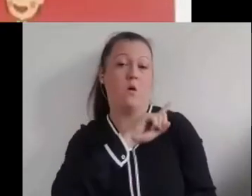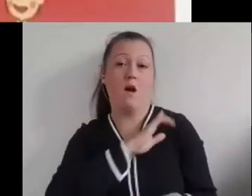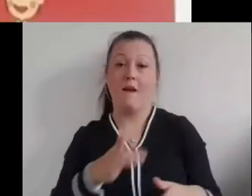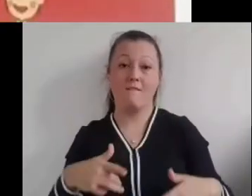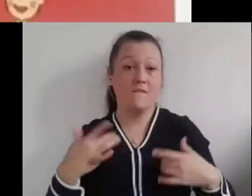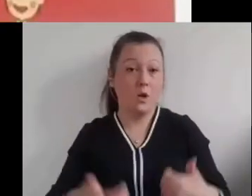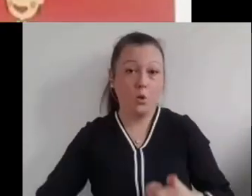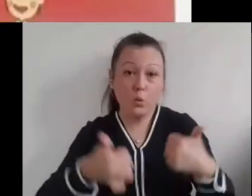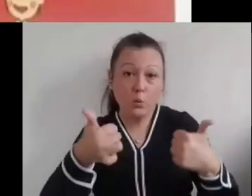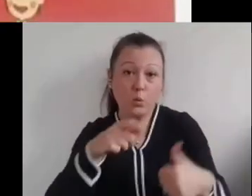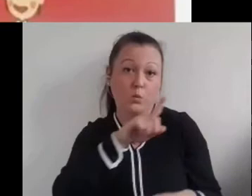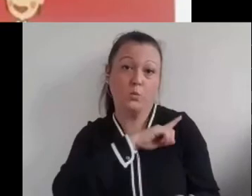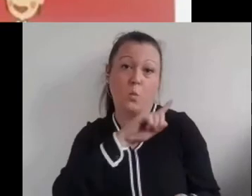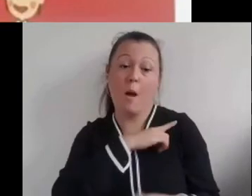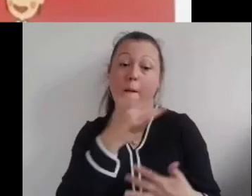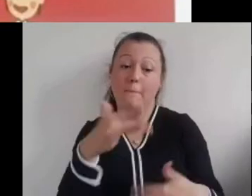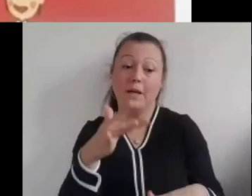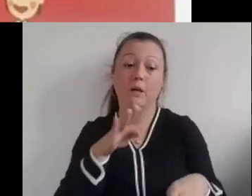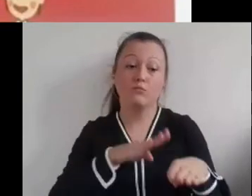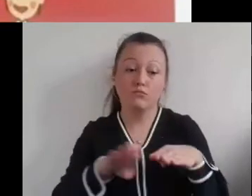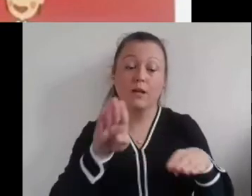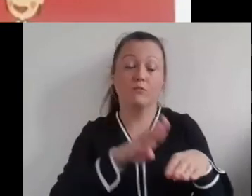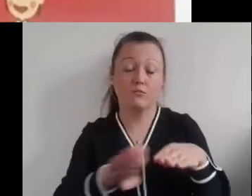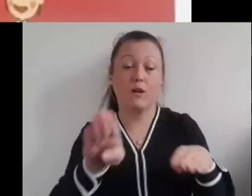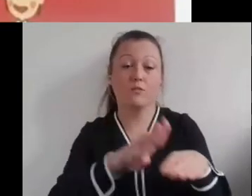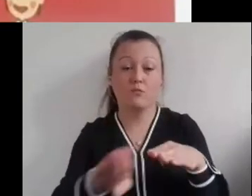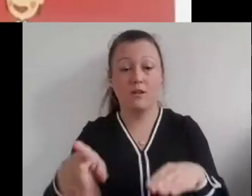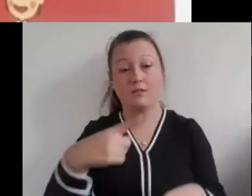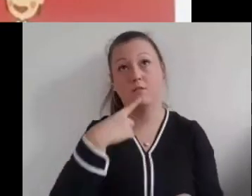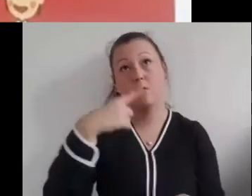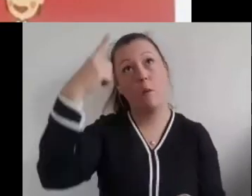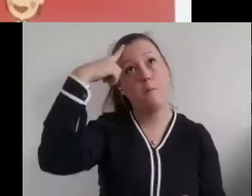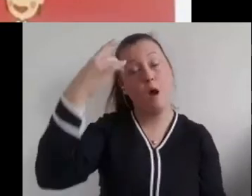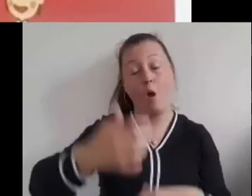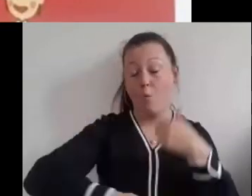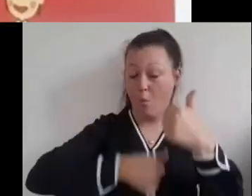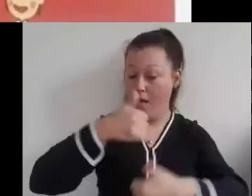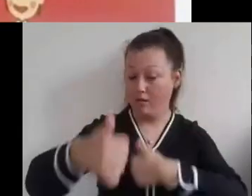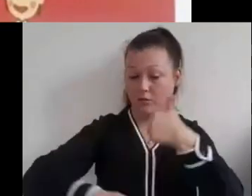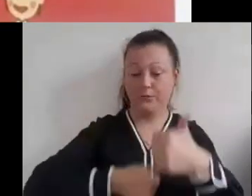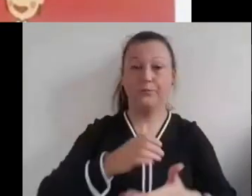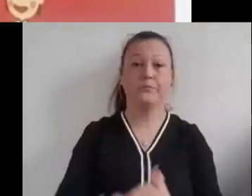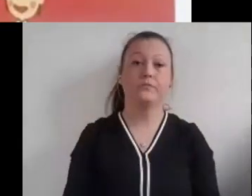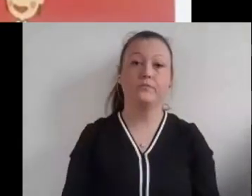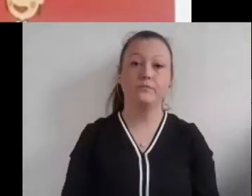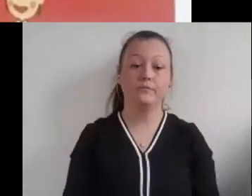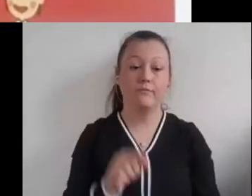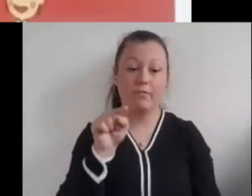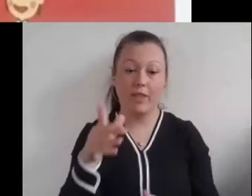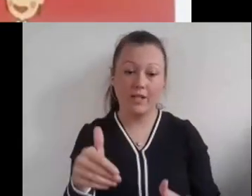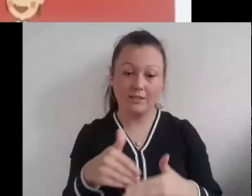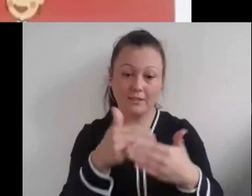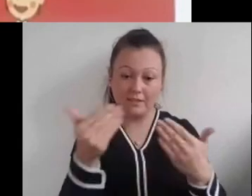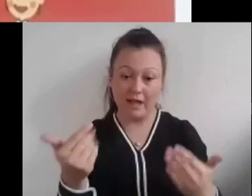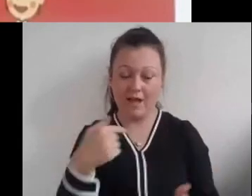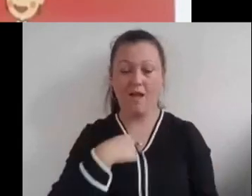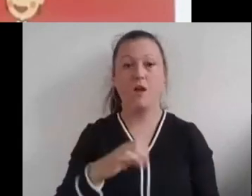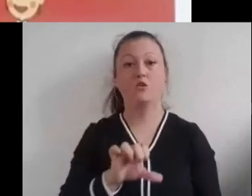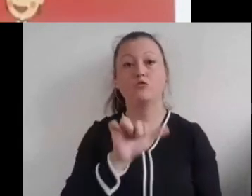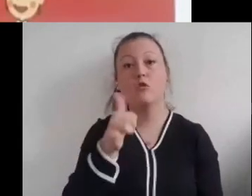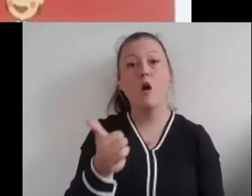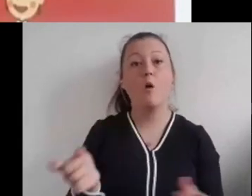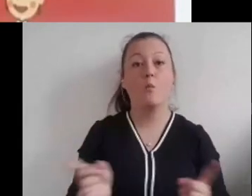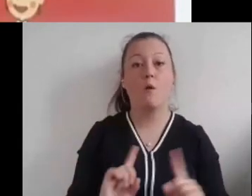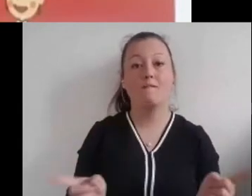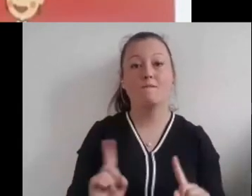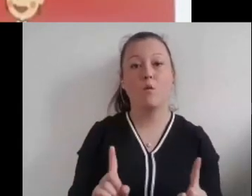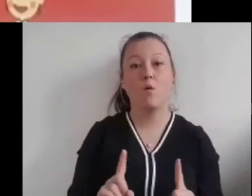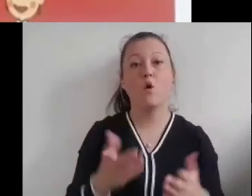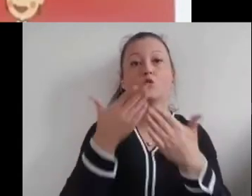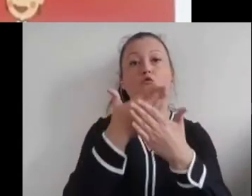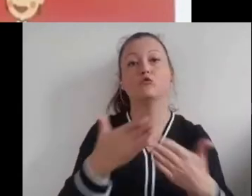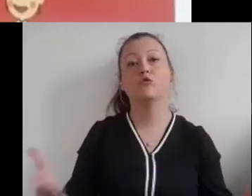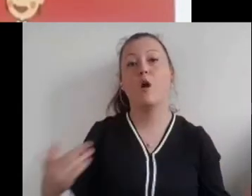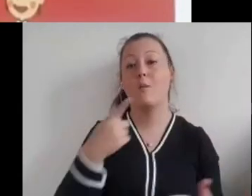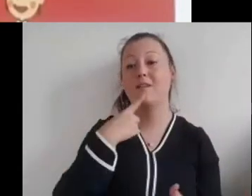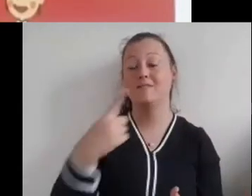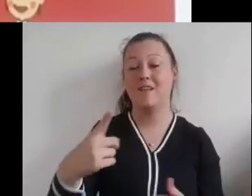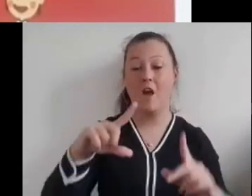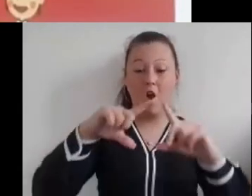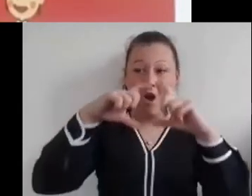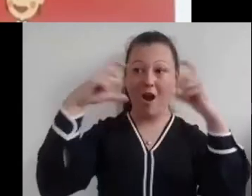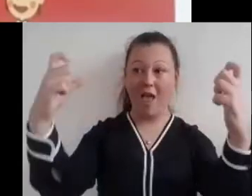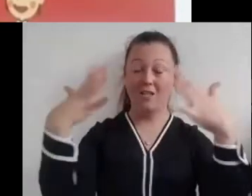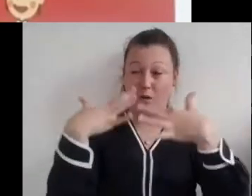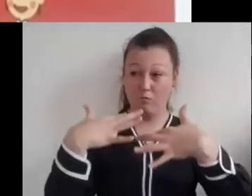That day it was her turn to do show and tell in front of the whole class. Standing before a big group always made Kate very nervous.